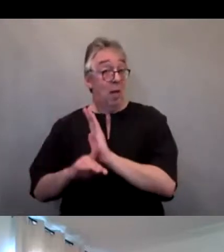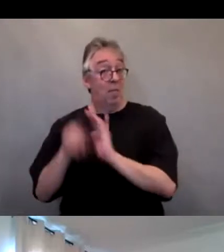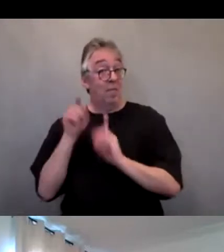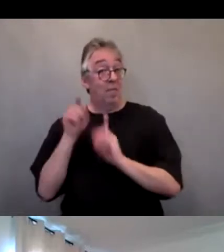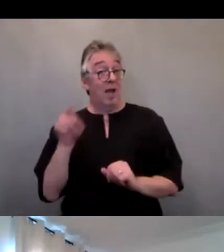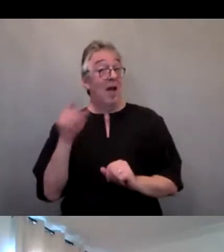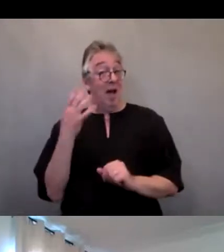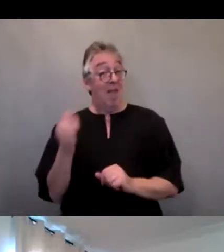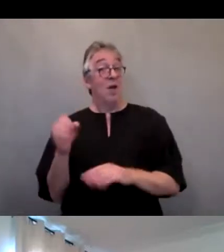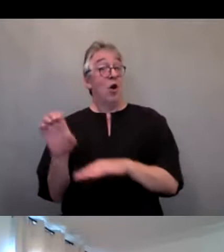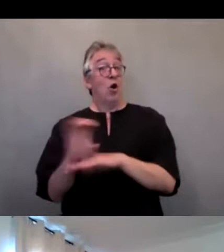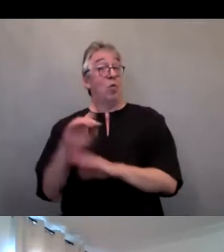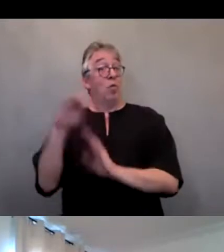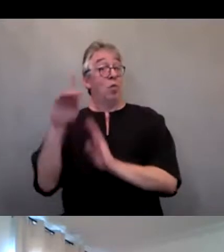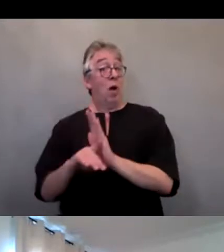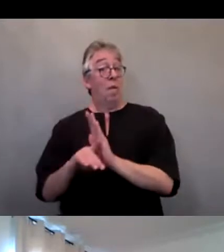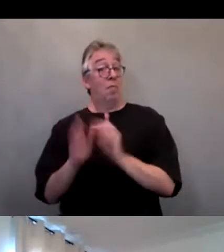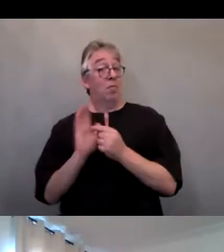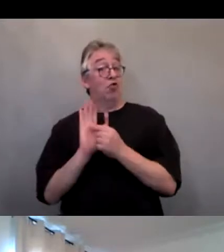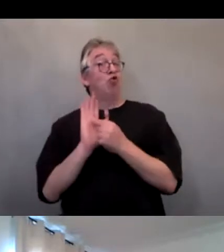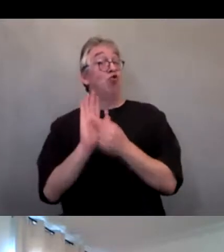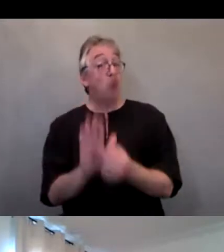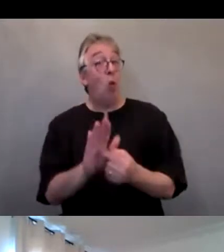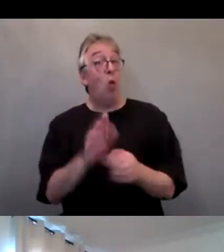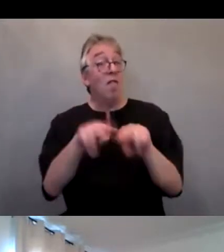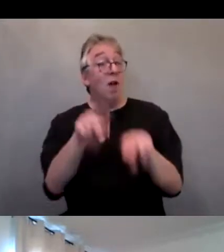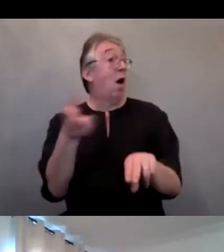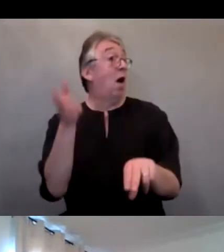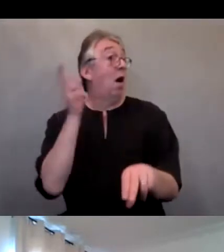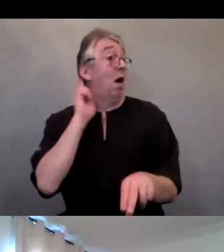Arizona State University? They have YouTube videos that shows how the